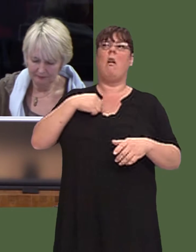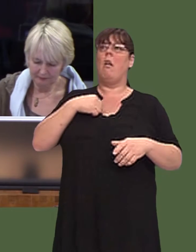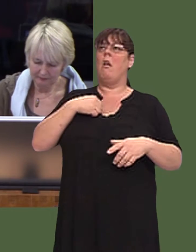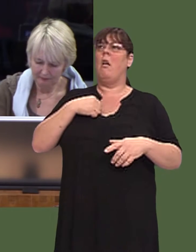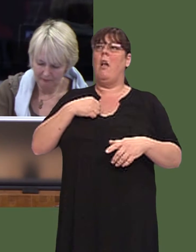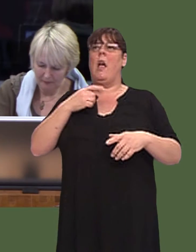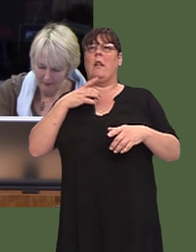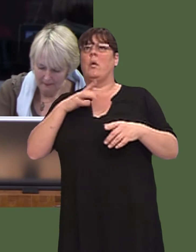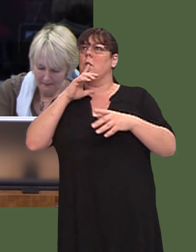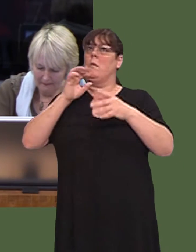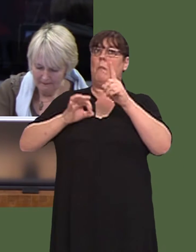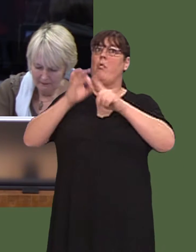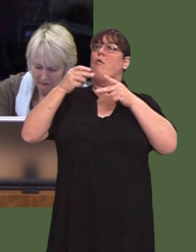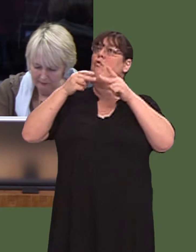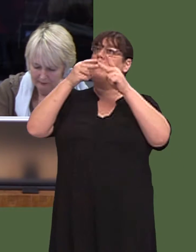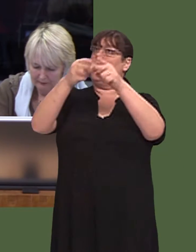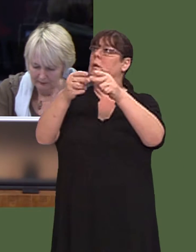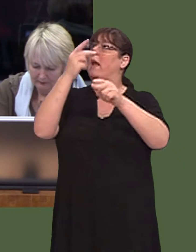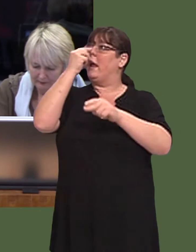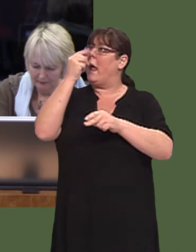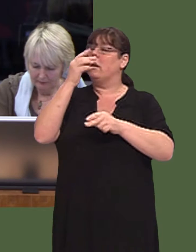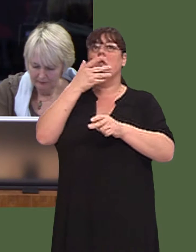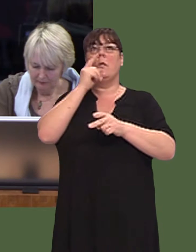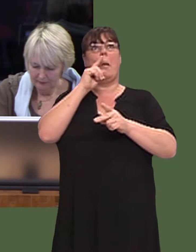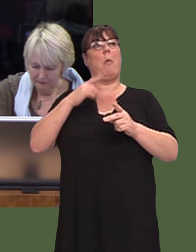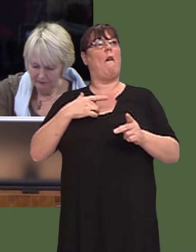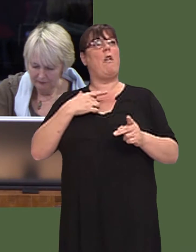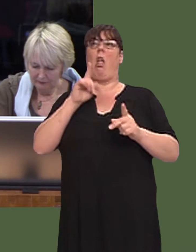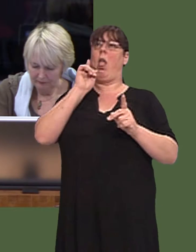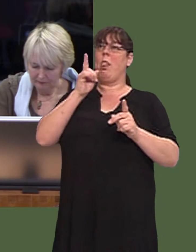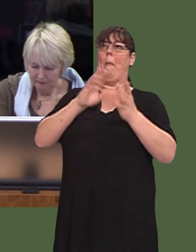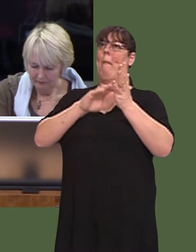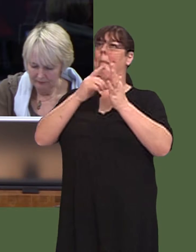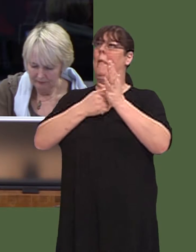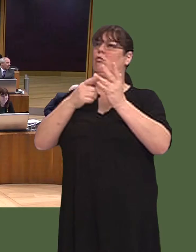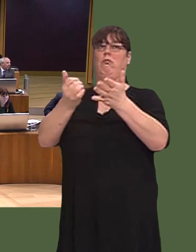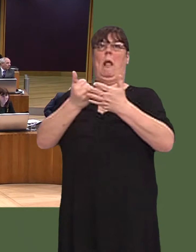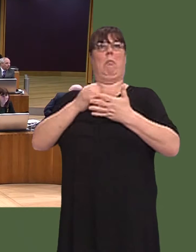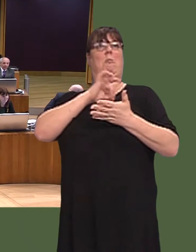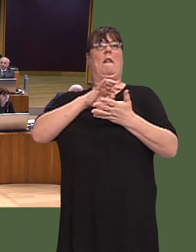able to see some early benefit from this transport investment?